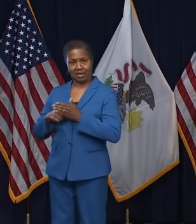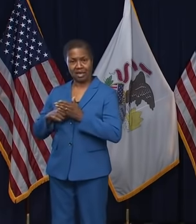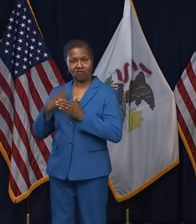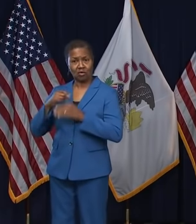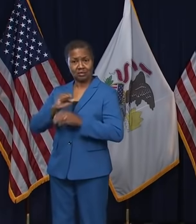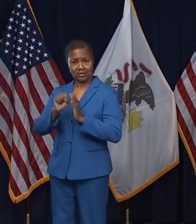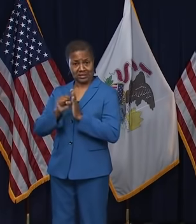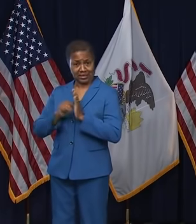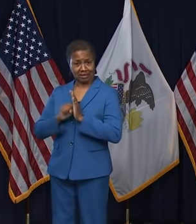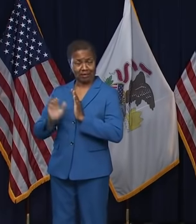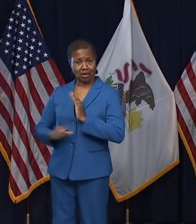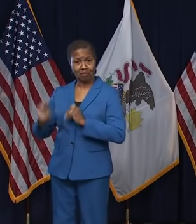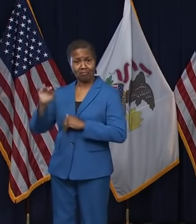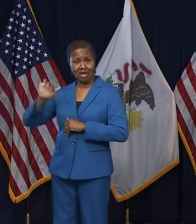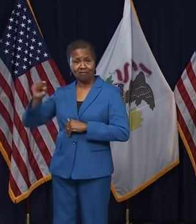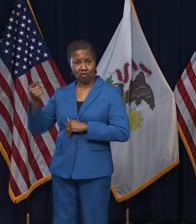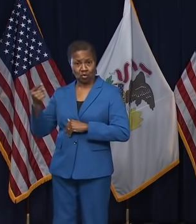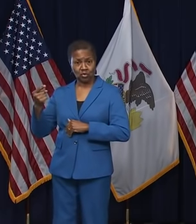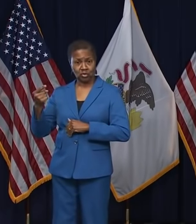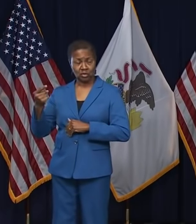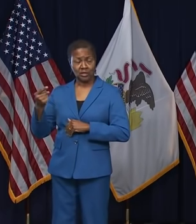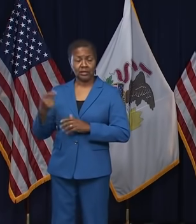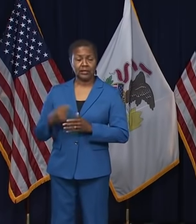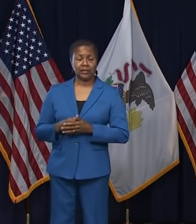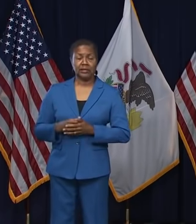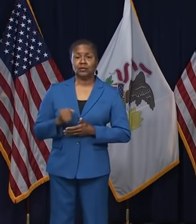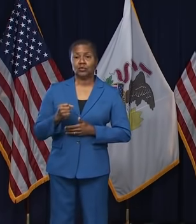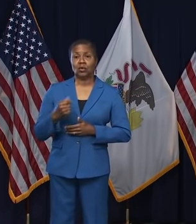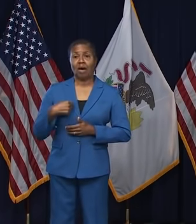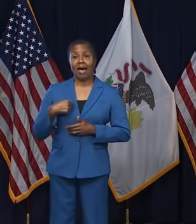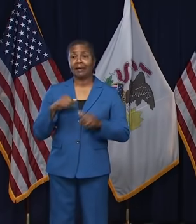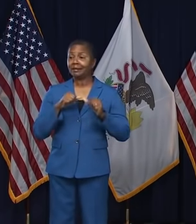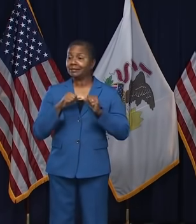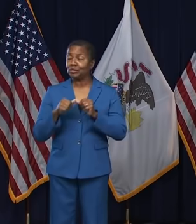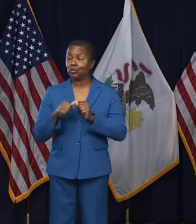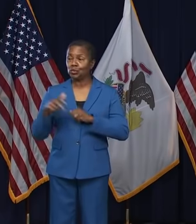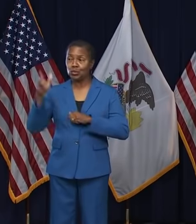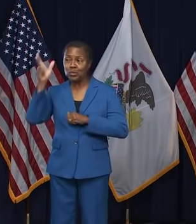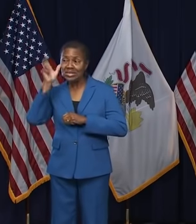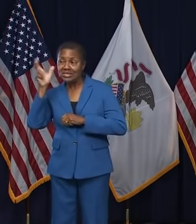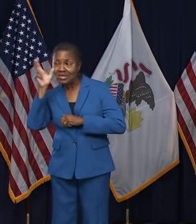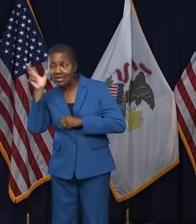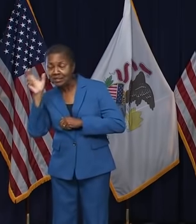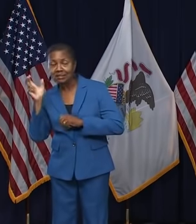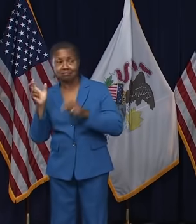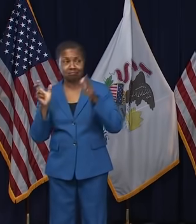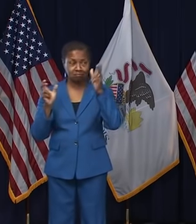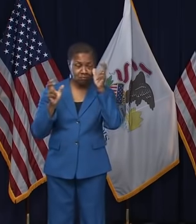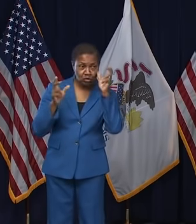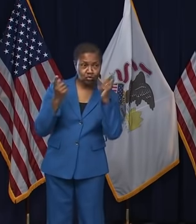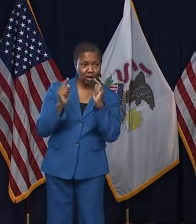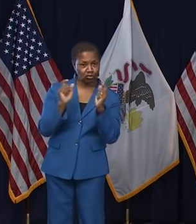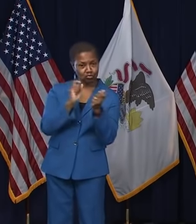ultimately put in place a mask